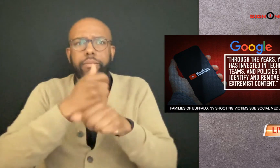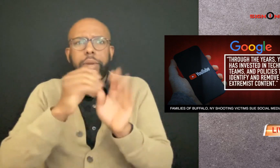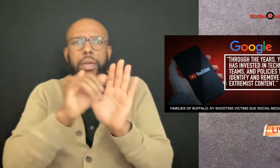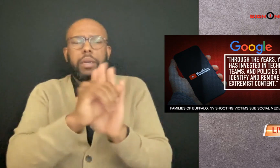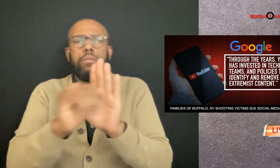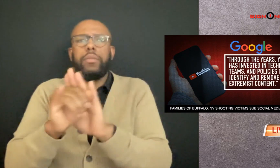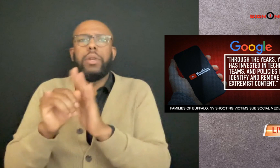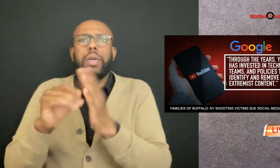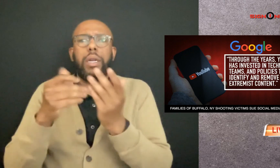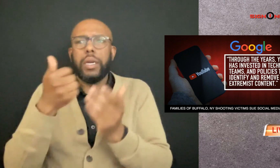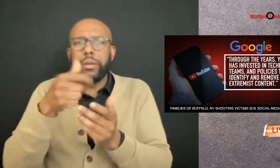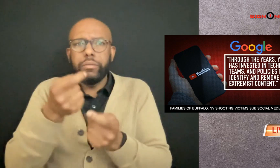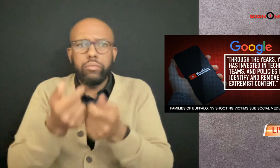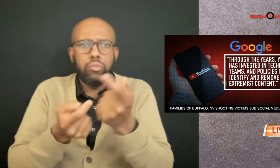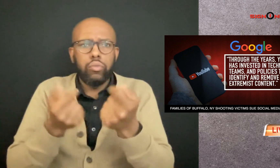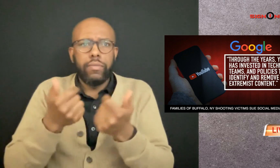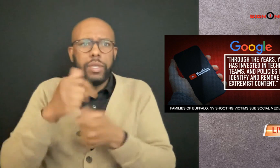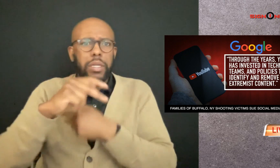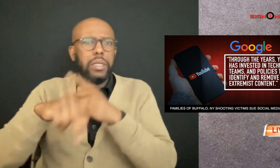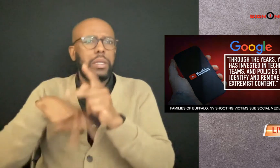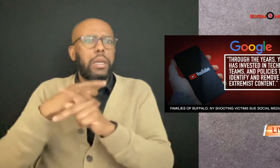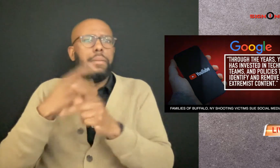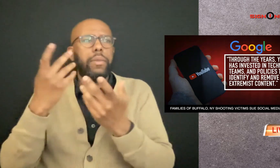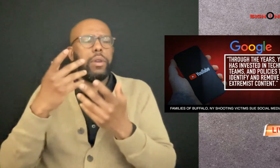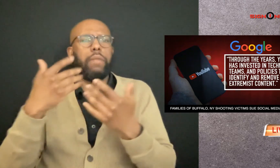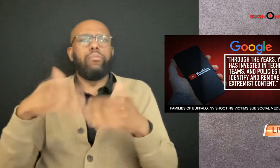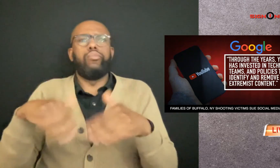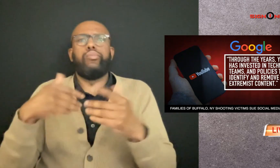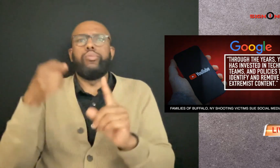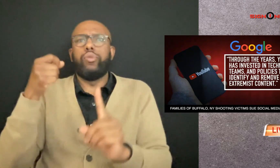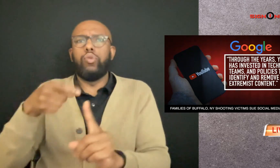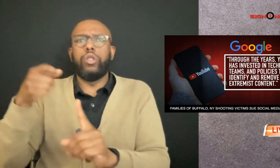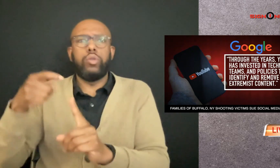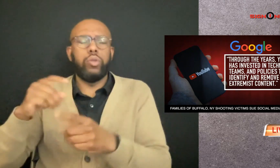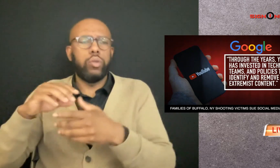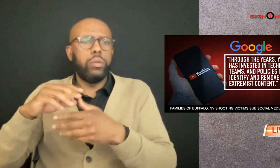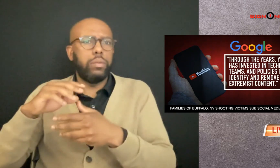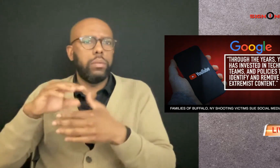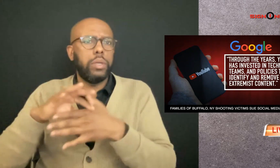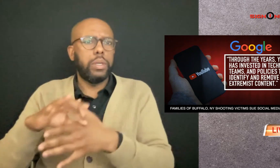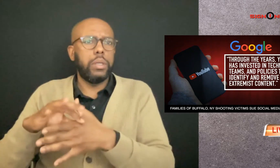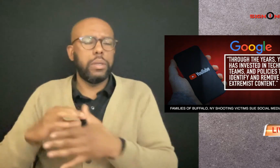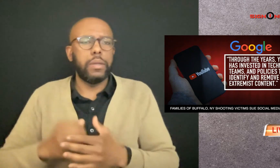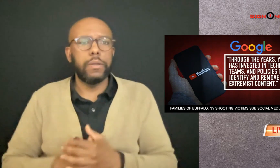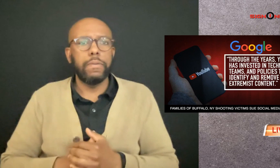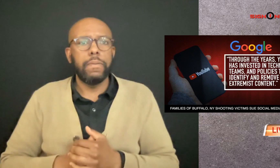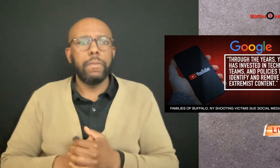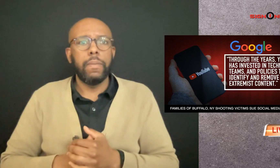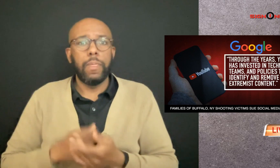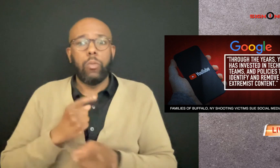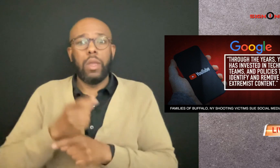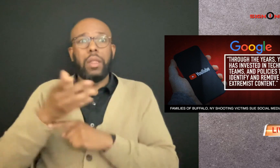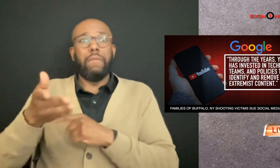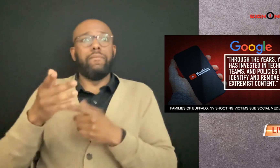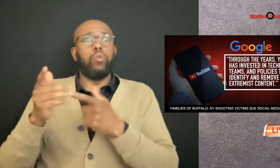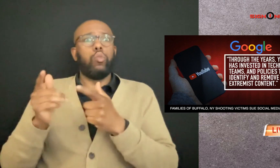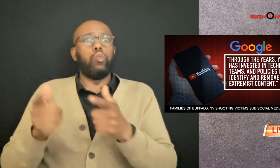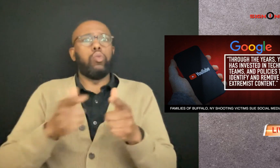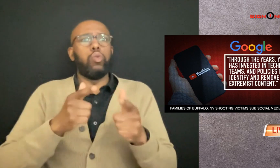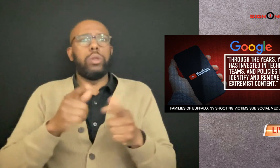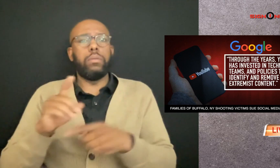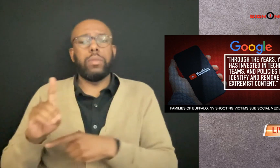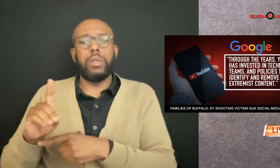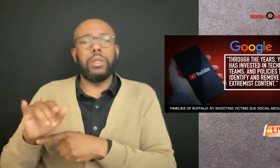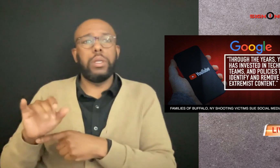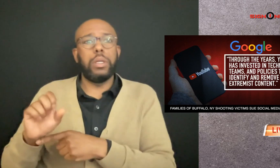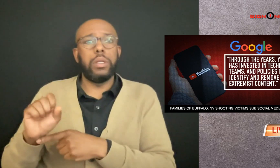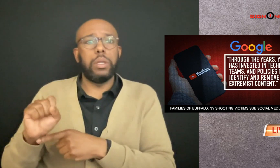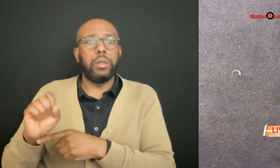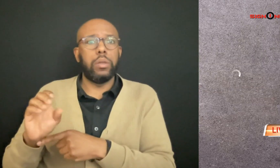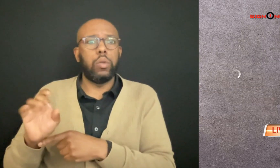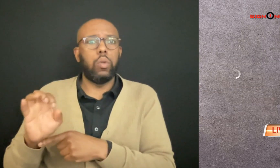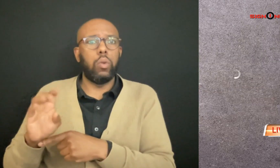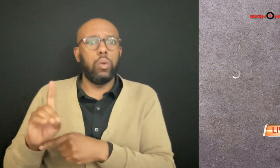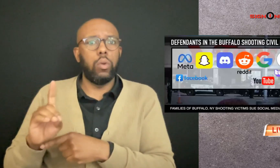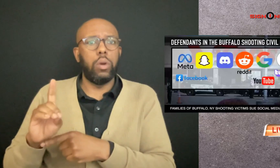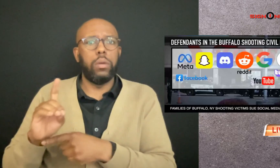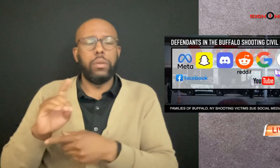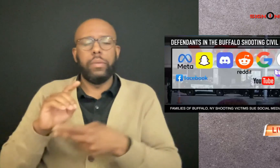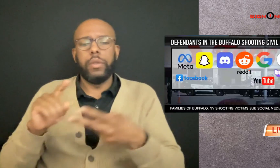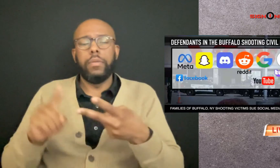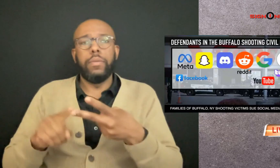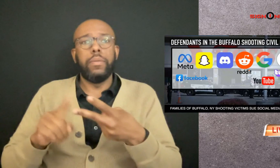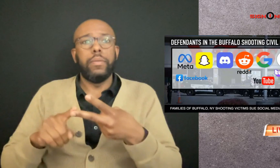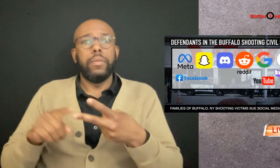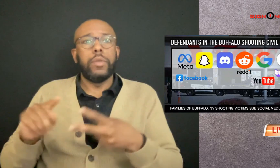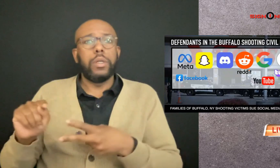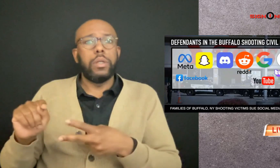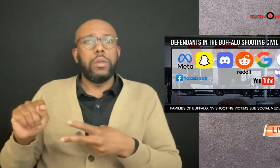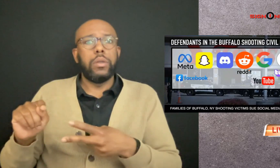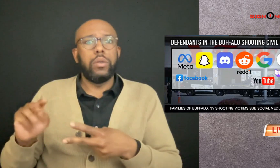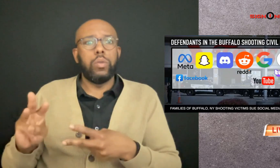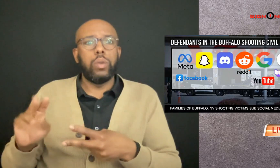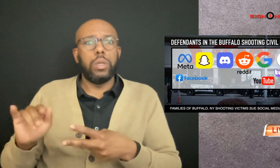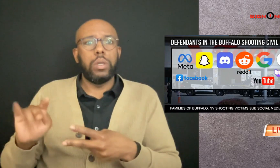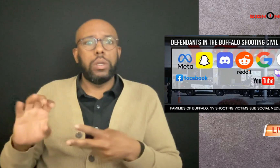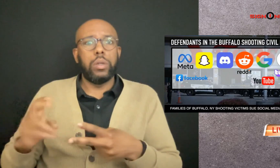and remove extremist content right after the shooting Discord and Twitch